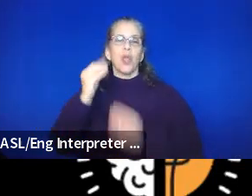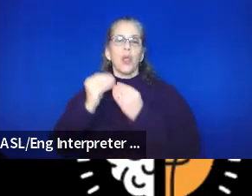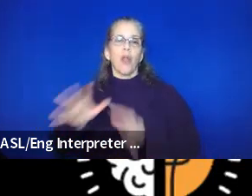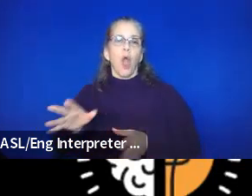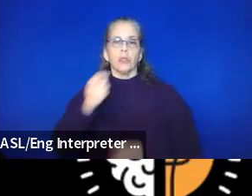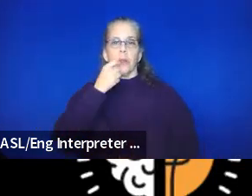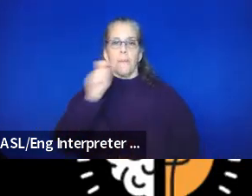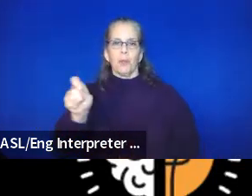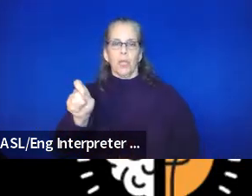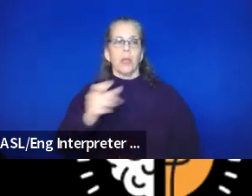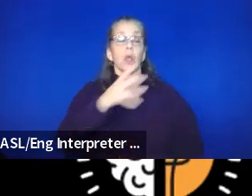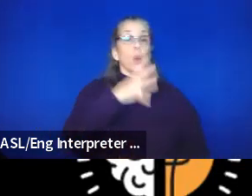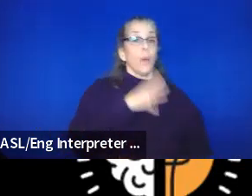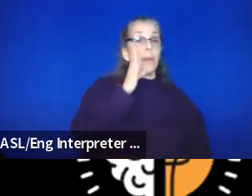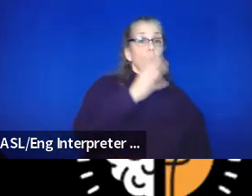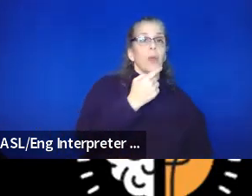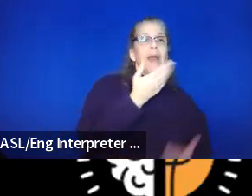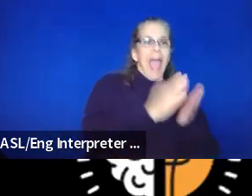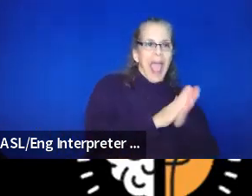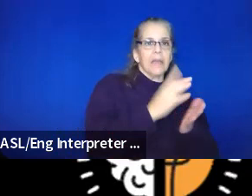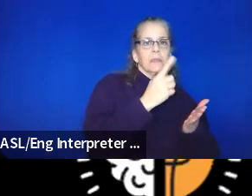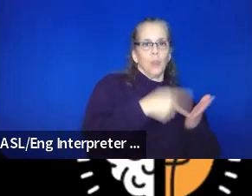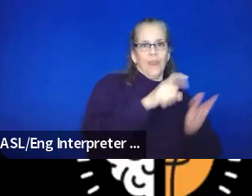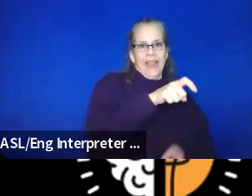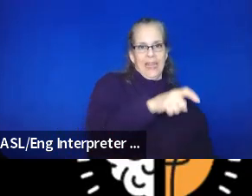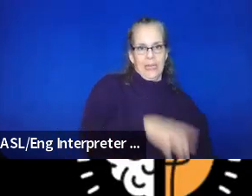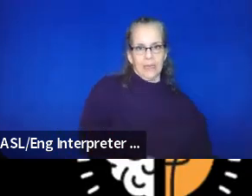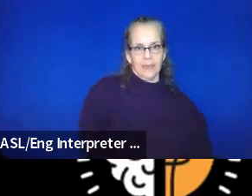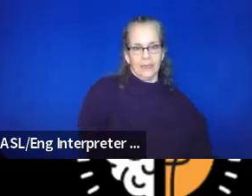follow up. And when you advocate for yourself, people